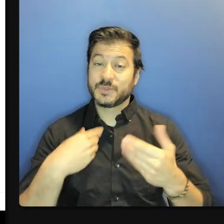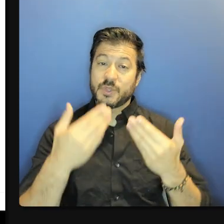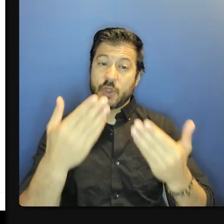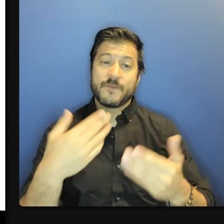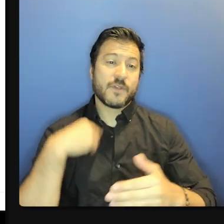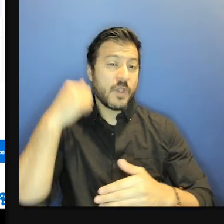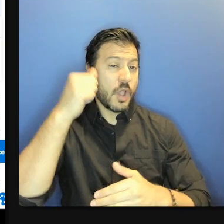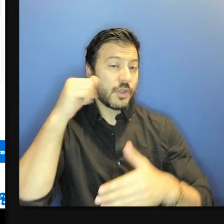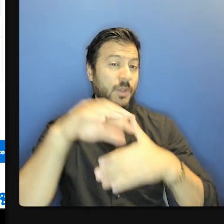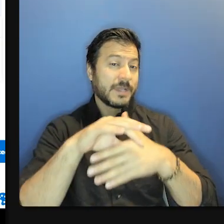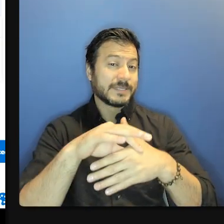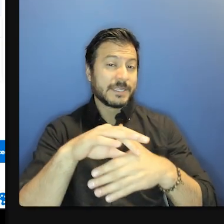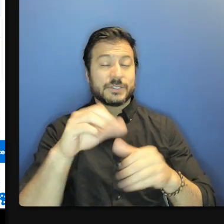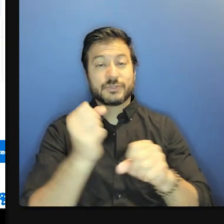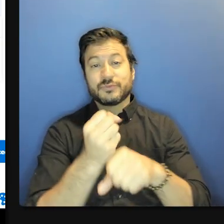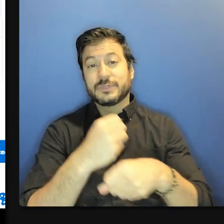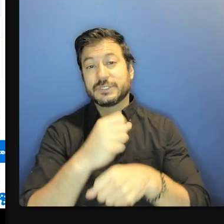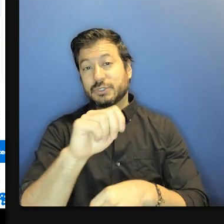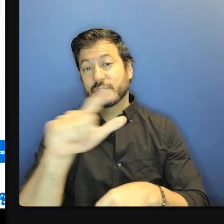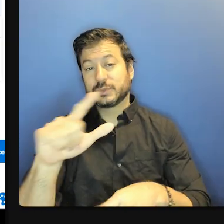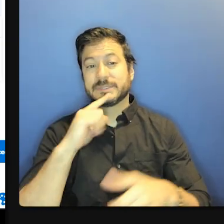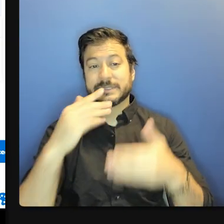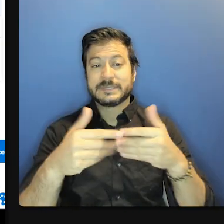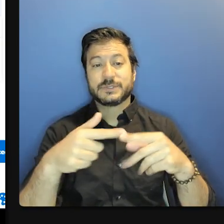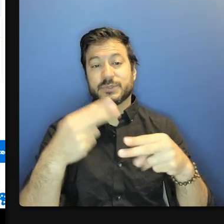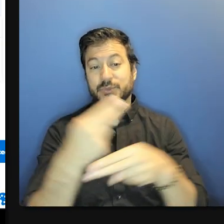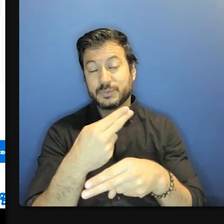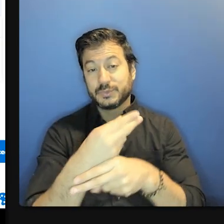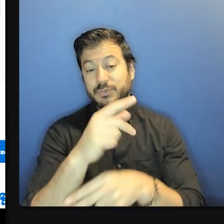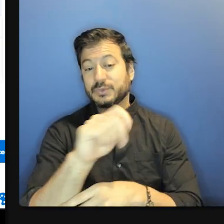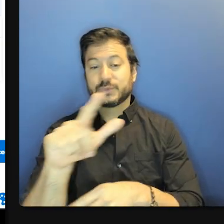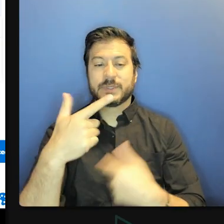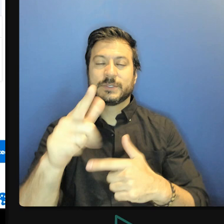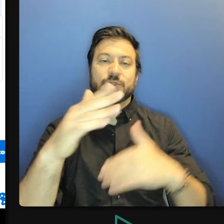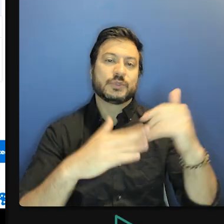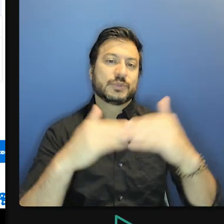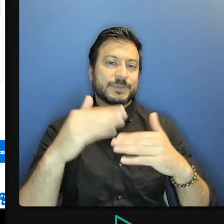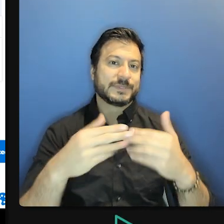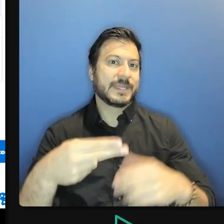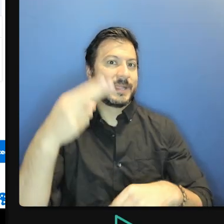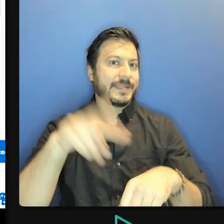In addition, and we offer our audio content creation tool, which is an easy-to-use tool and lets you build